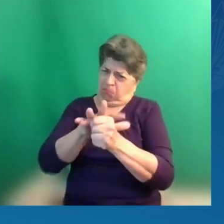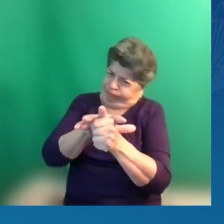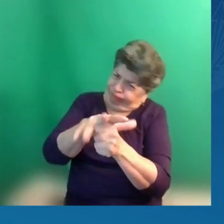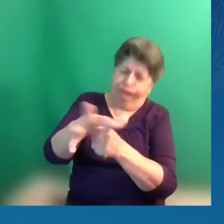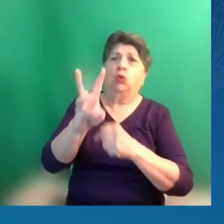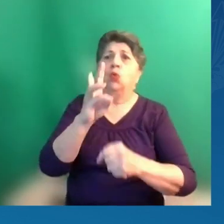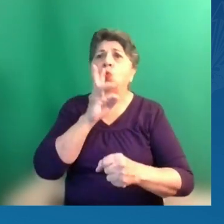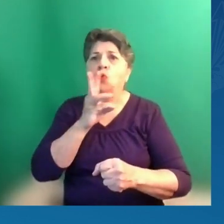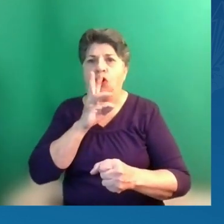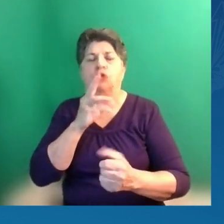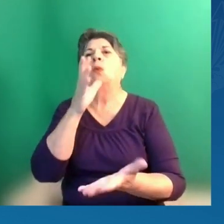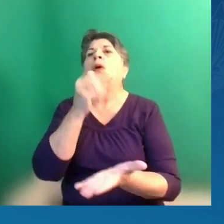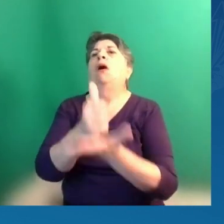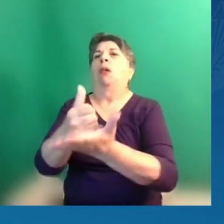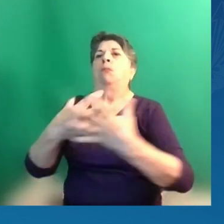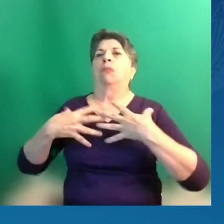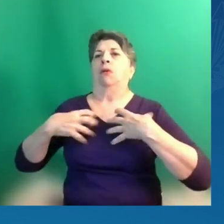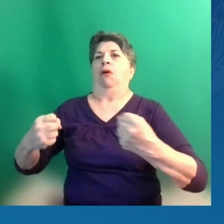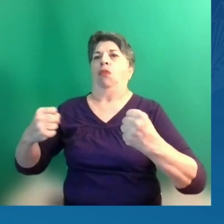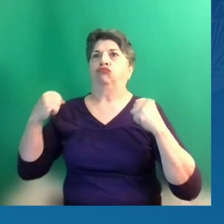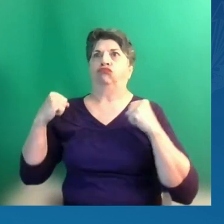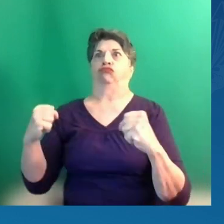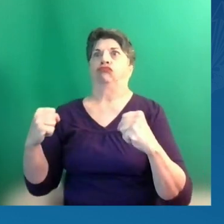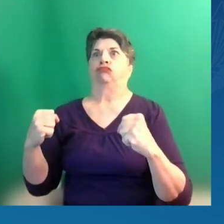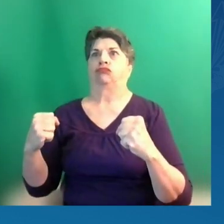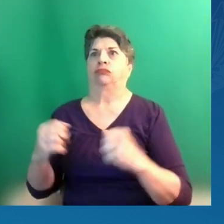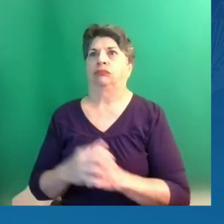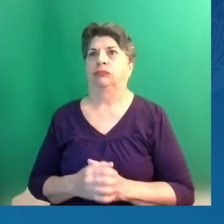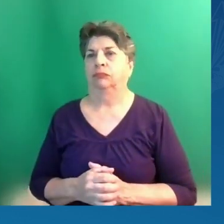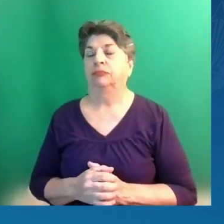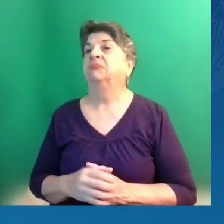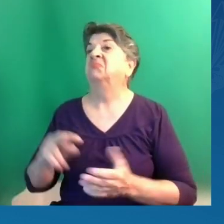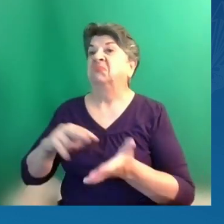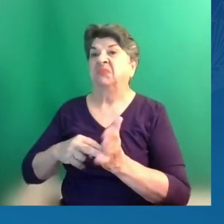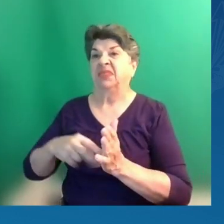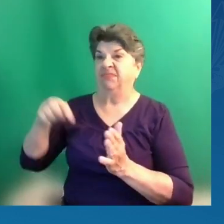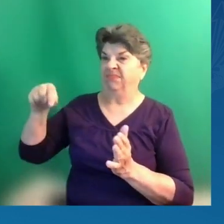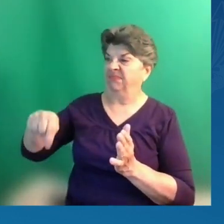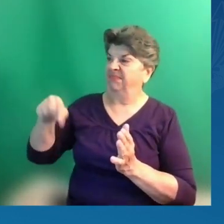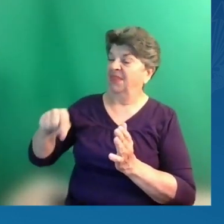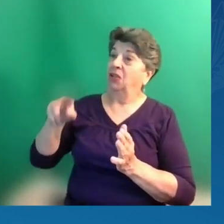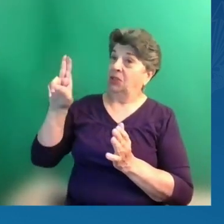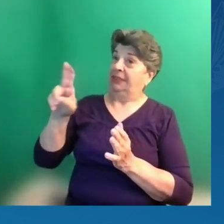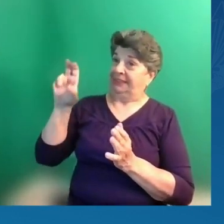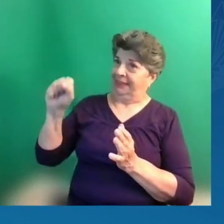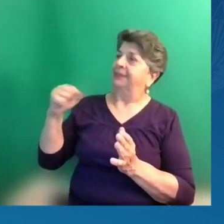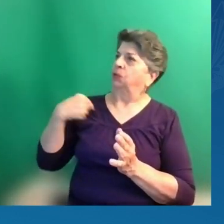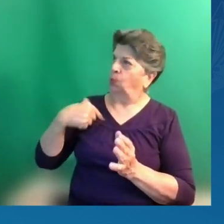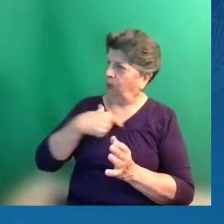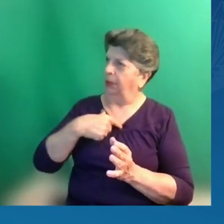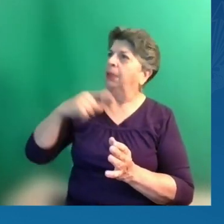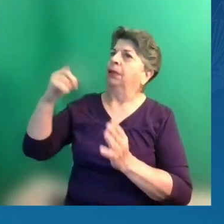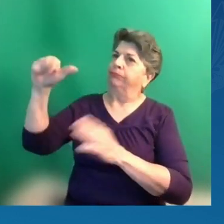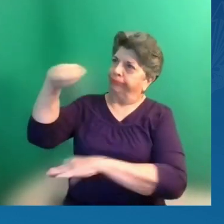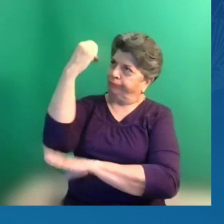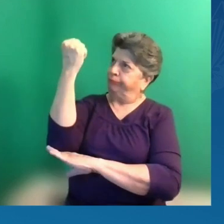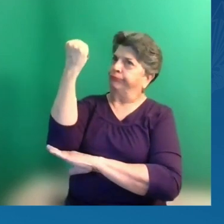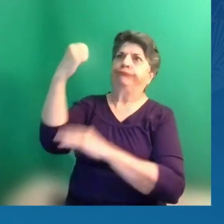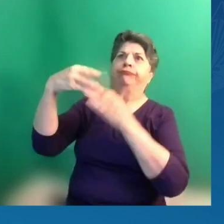So, today, we make clear: The United States will be a leader in the solution. Thank you all for your partnership in this fight.